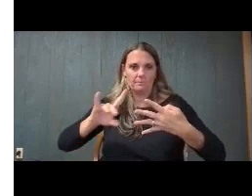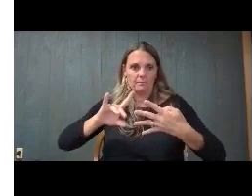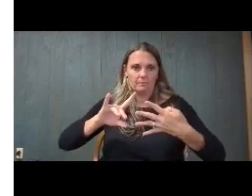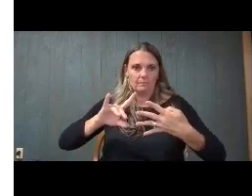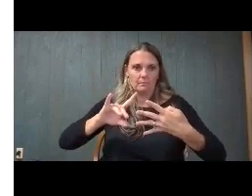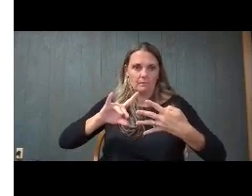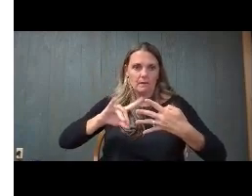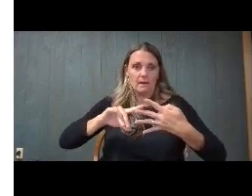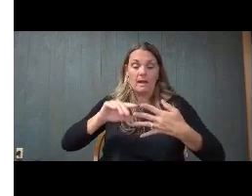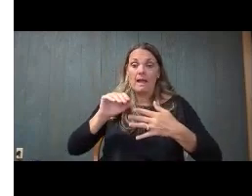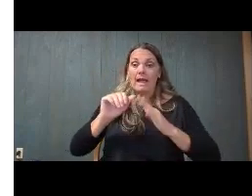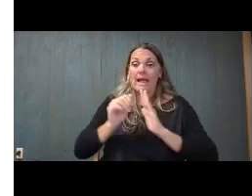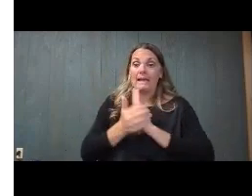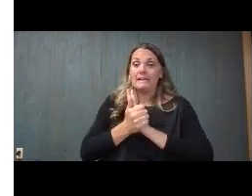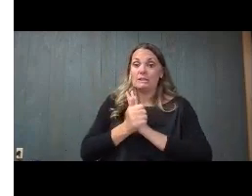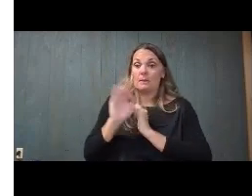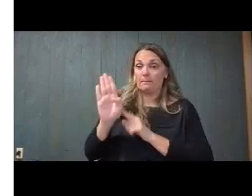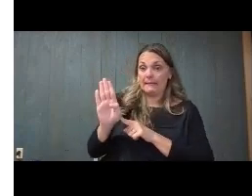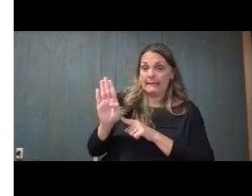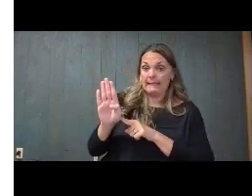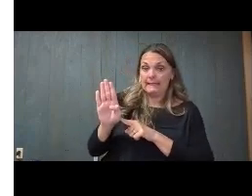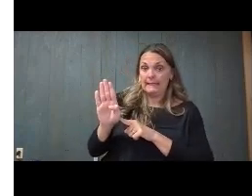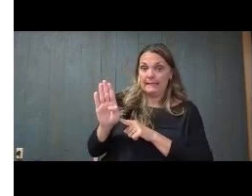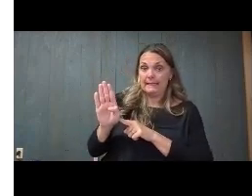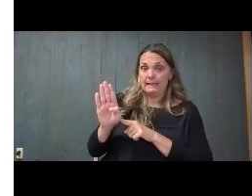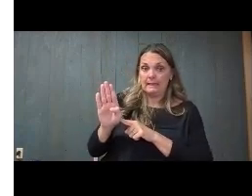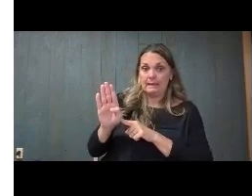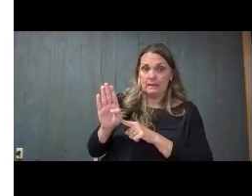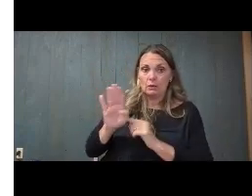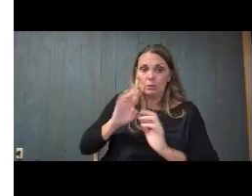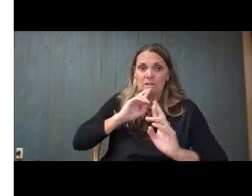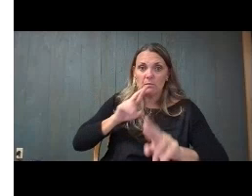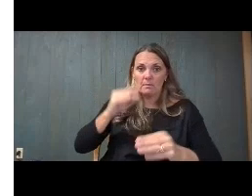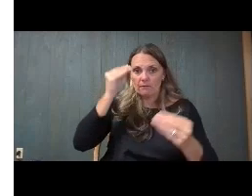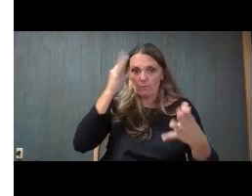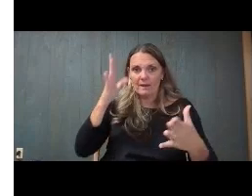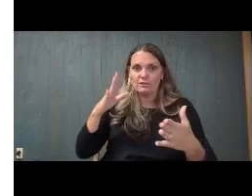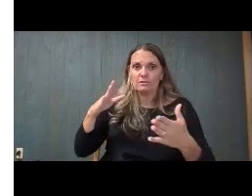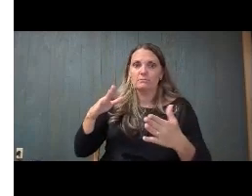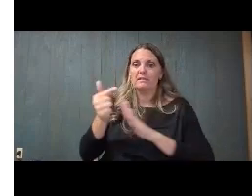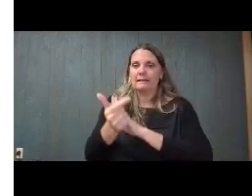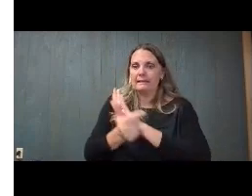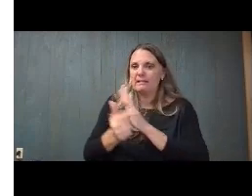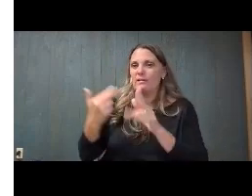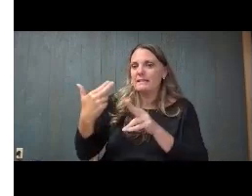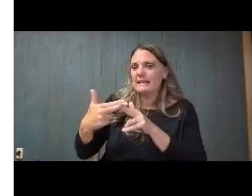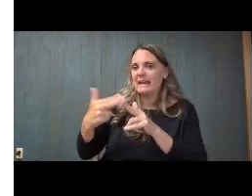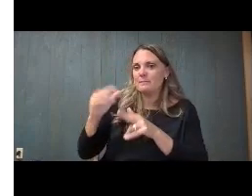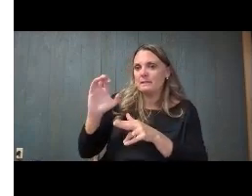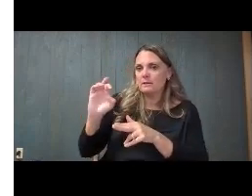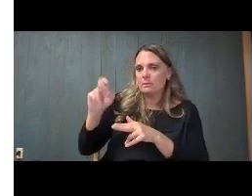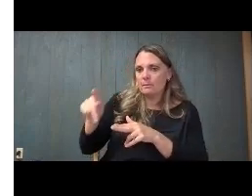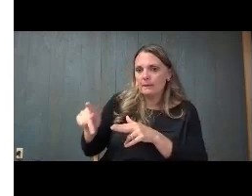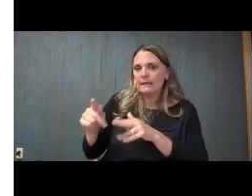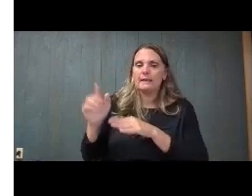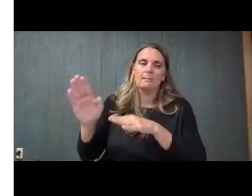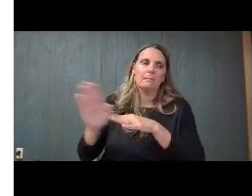Attachment B which is respondent information. This includes the legal name of the CRP doing business as